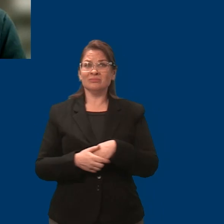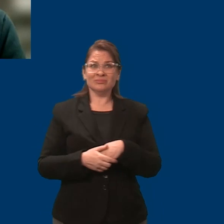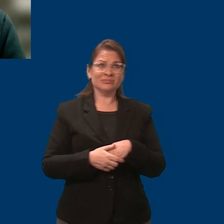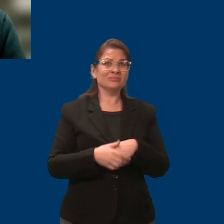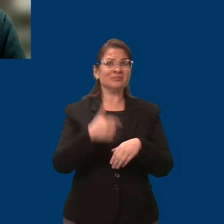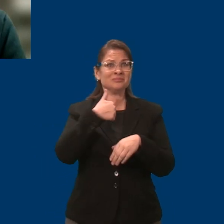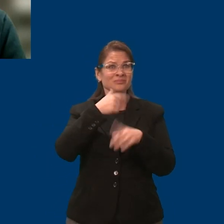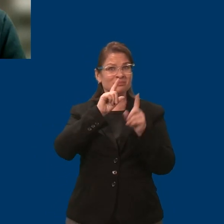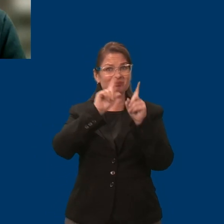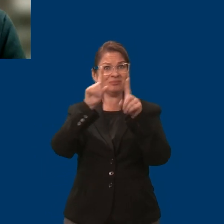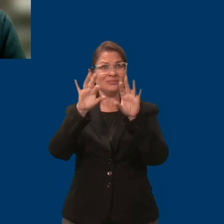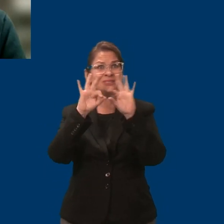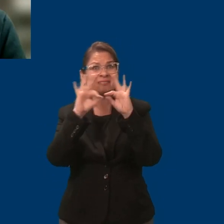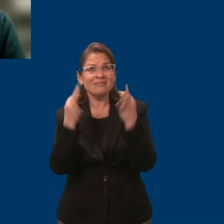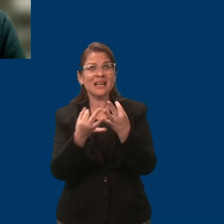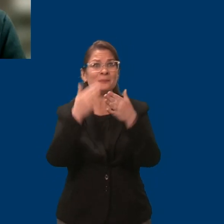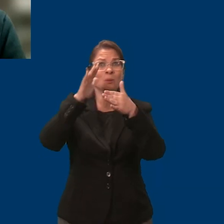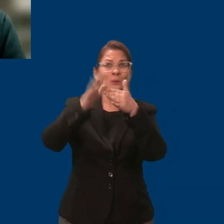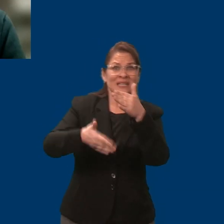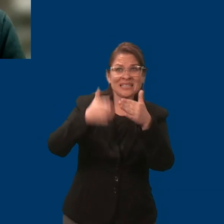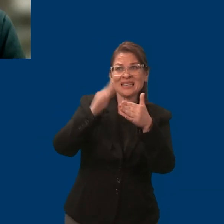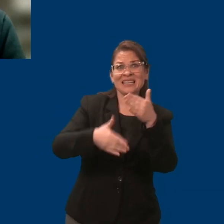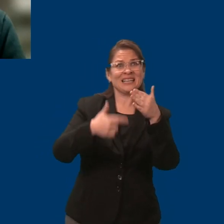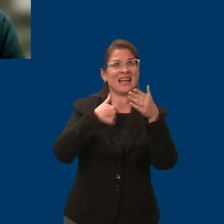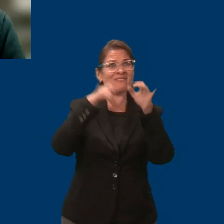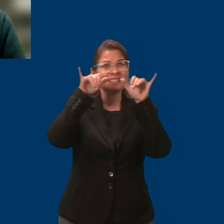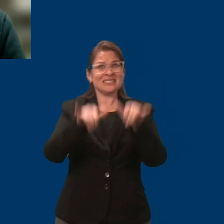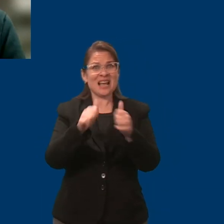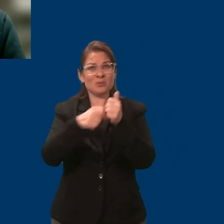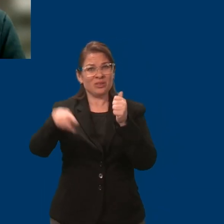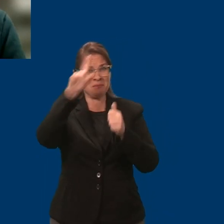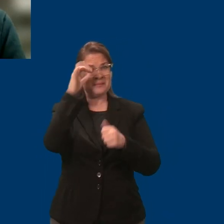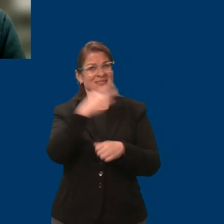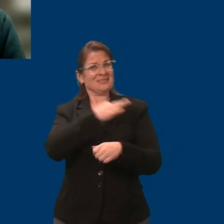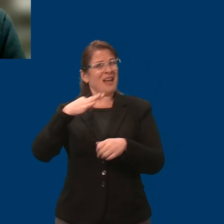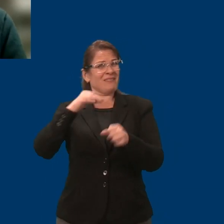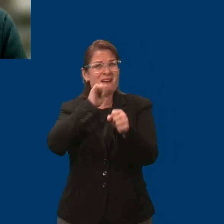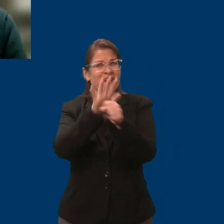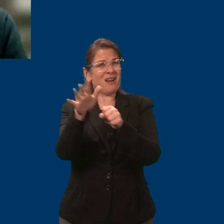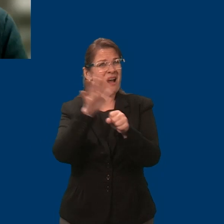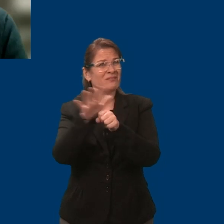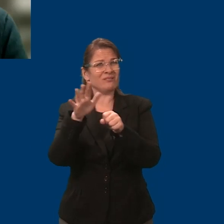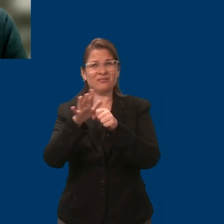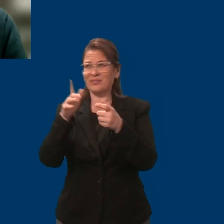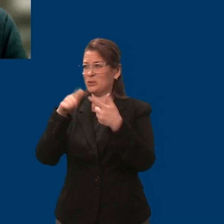because I don't have enough staff, and the consumer-directed budget is 60% of what I need.